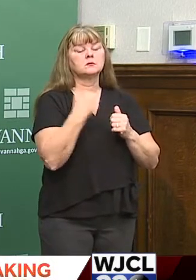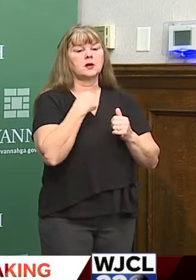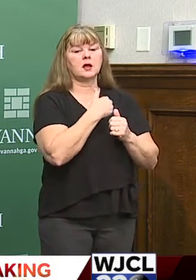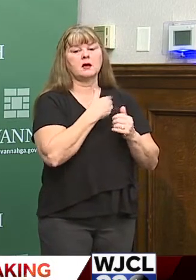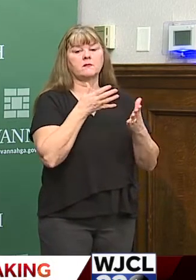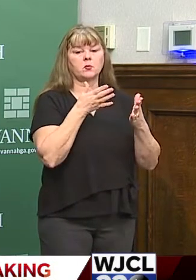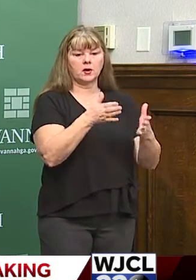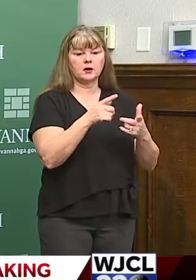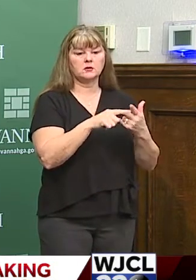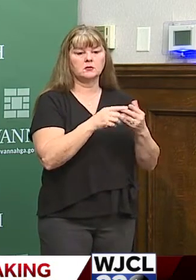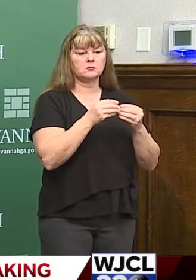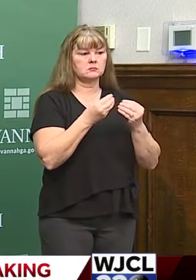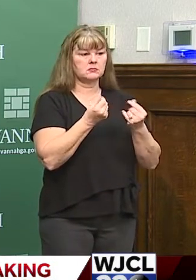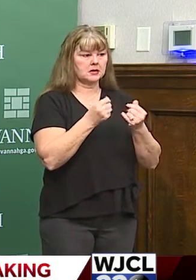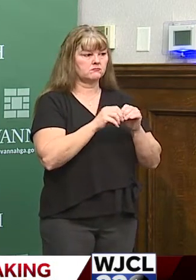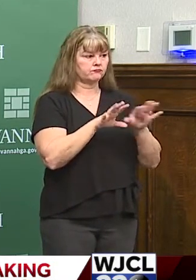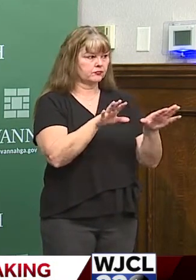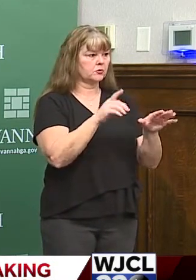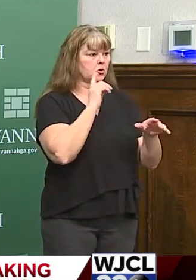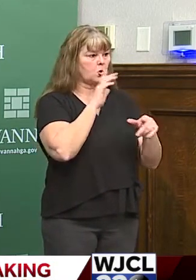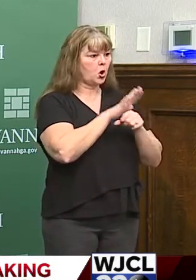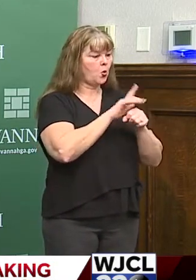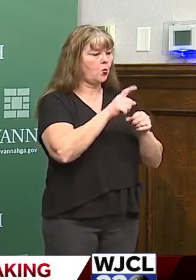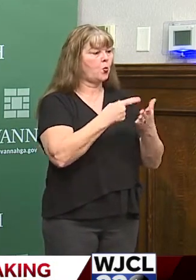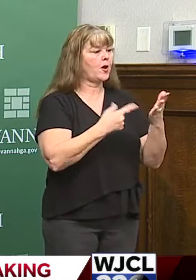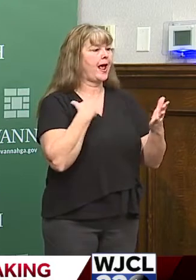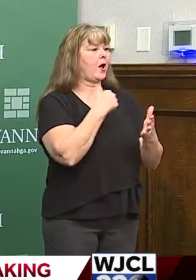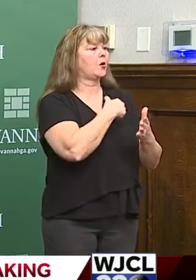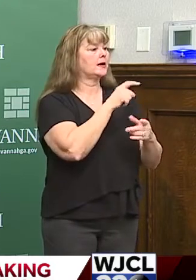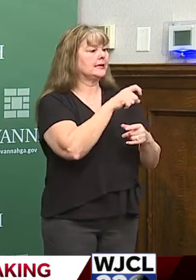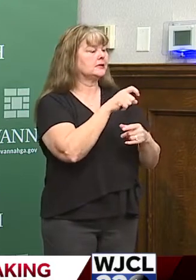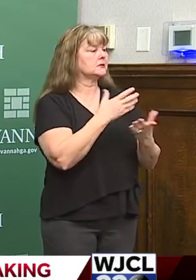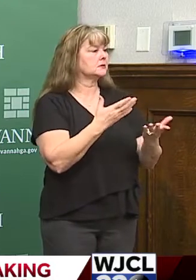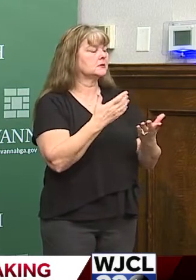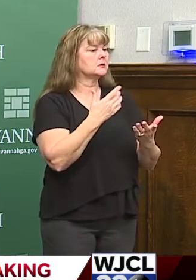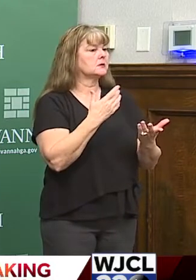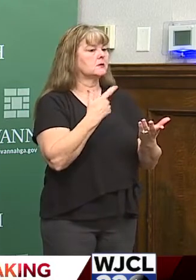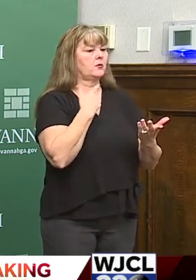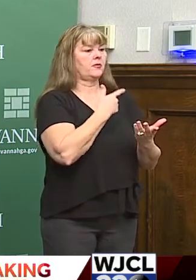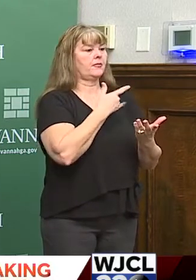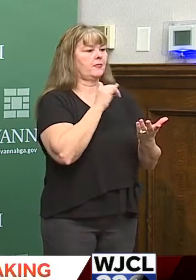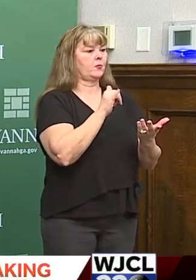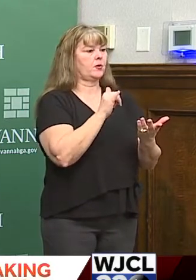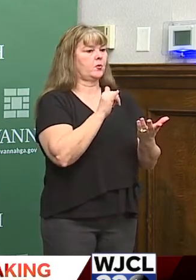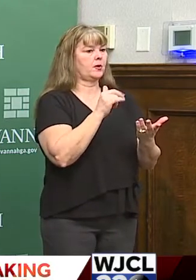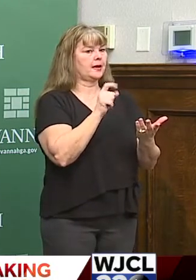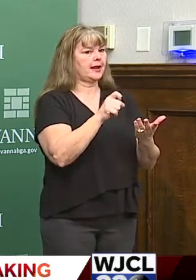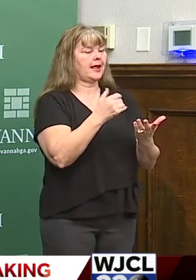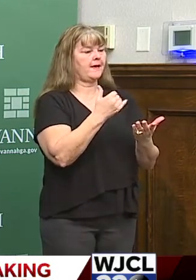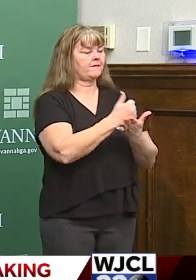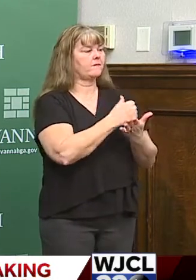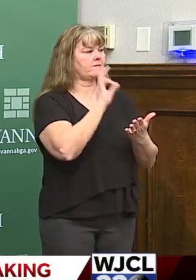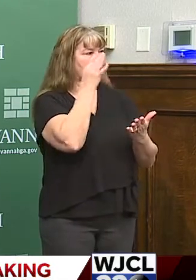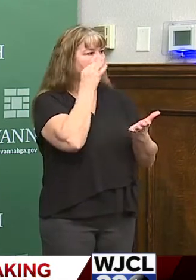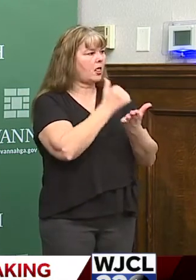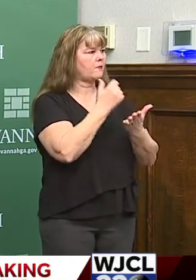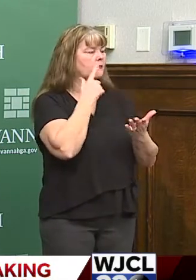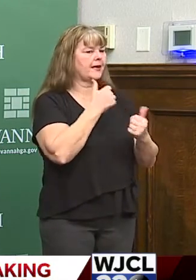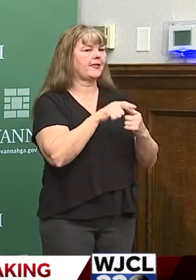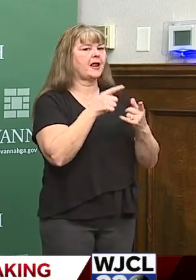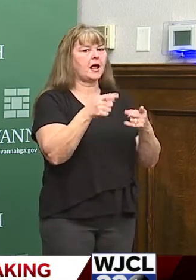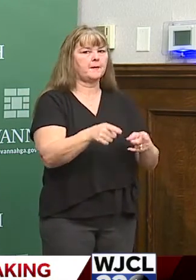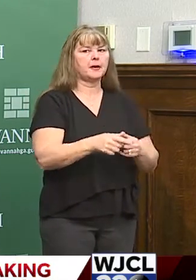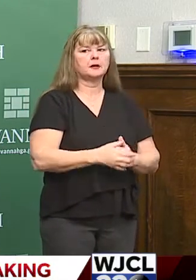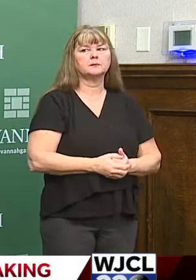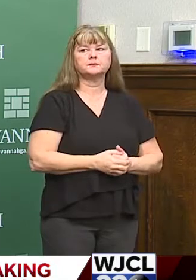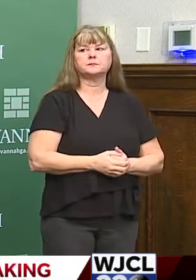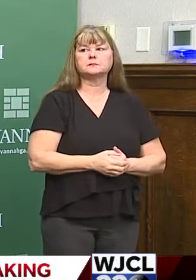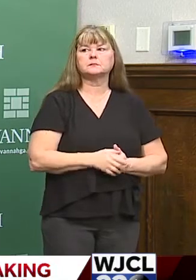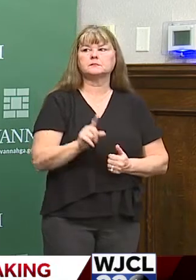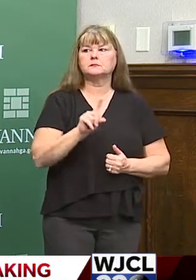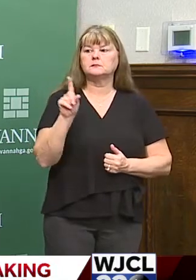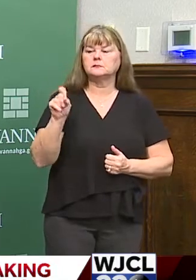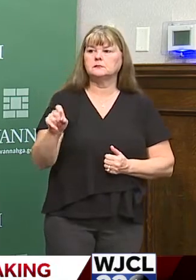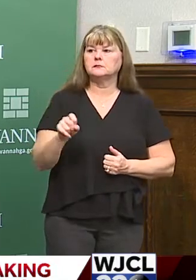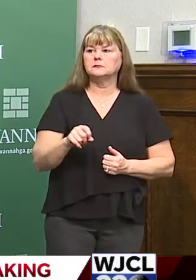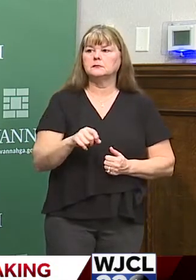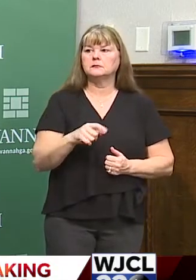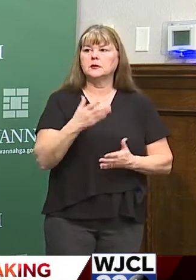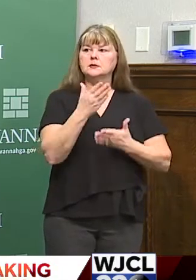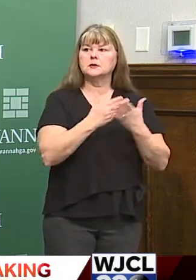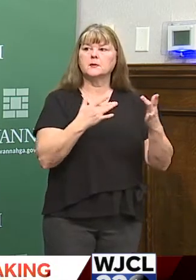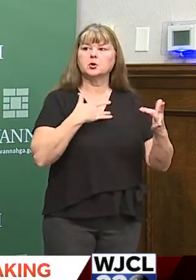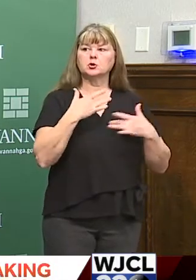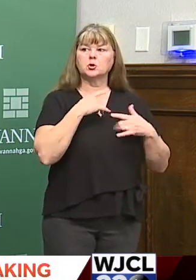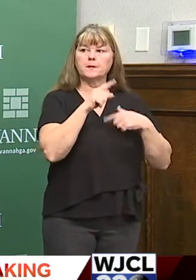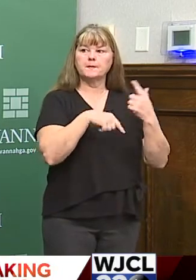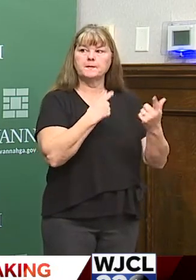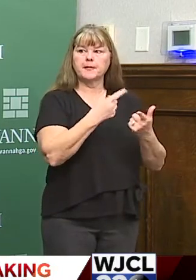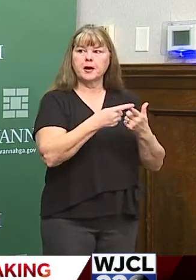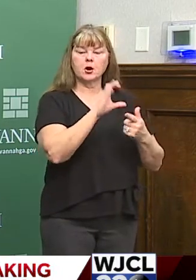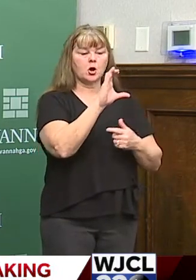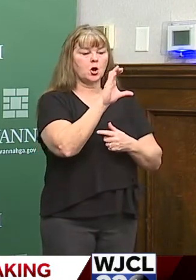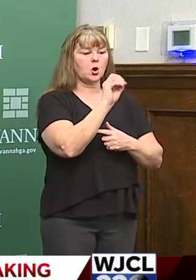WE HAVE A WAY TO DISTRIBUTE THEM BECAUSE WE KNOW LOCALLY WHAT OUR NEEDS ARE AND SO THEREFORE, WE NEED -- WE'RE GOING TO NEED FEDERAL HELP TO HELP MAKE THAT HAPPEN.